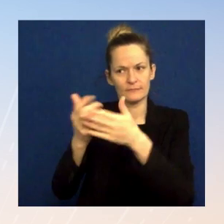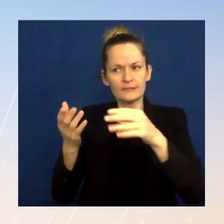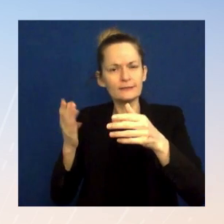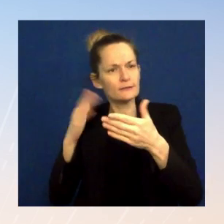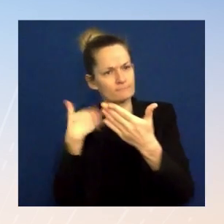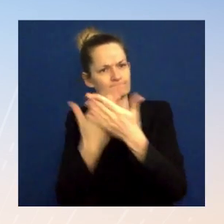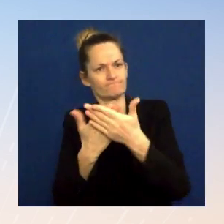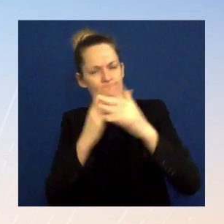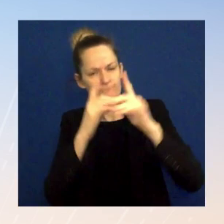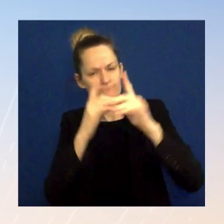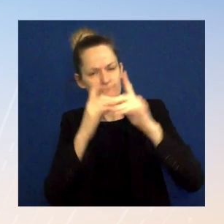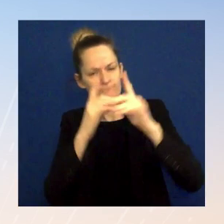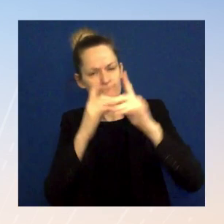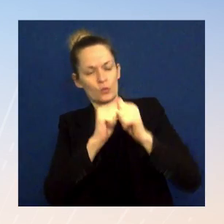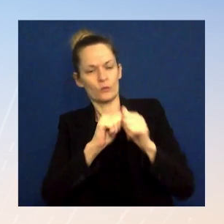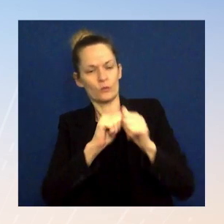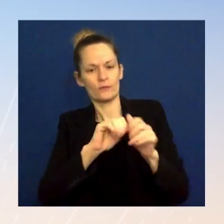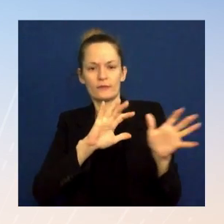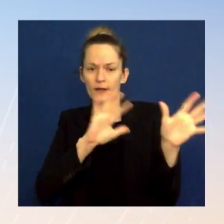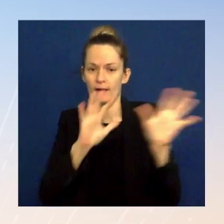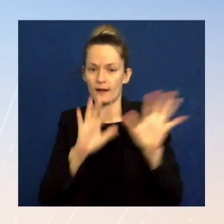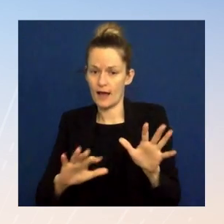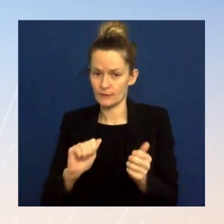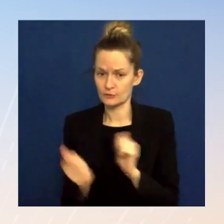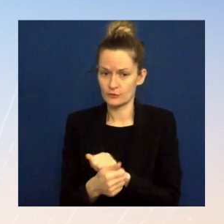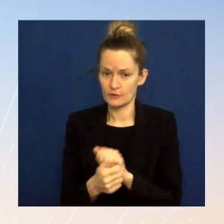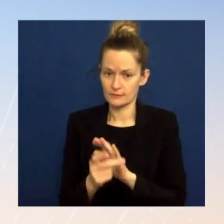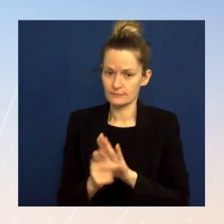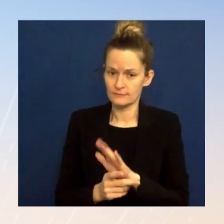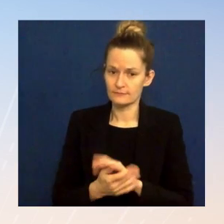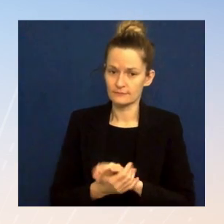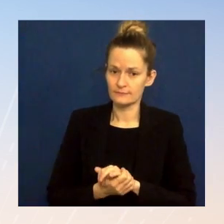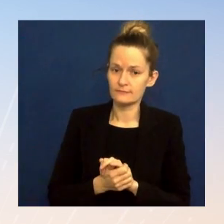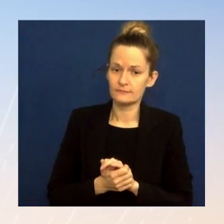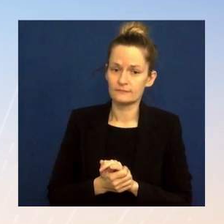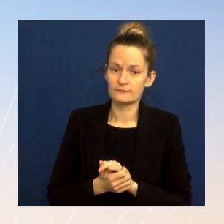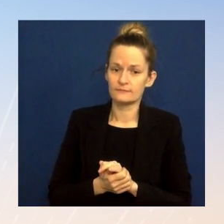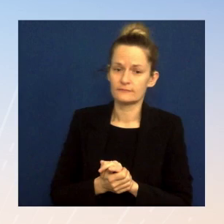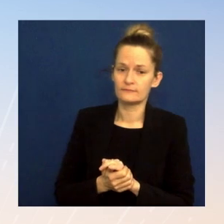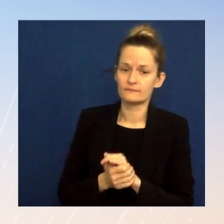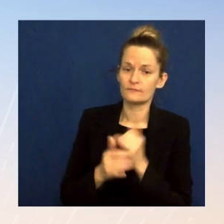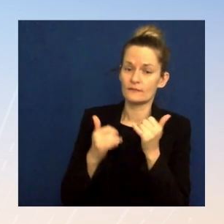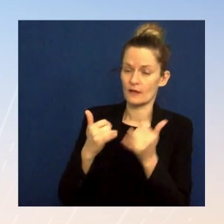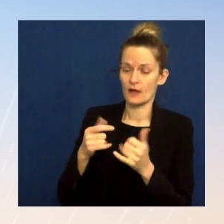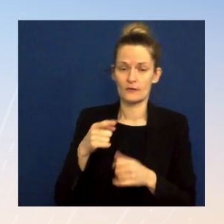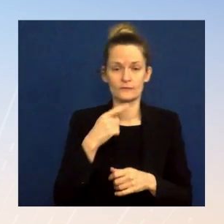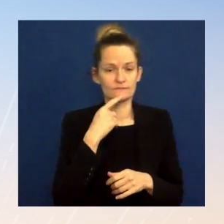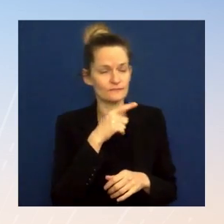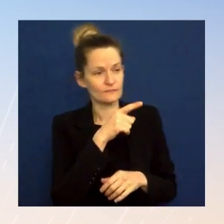The Press: Jake, just to follow up on Iran: You've been very patient. The talks have ceased.